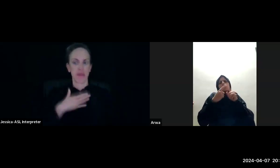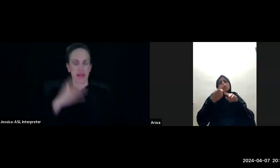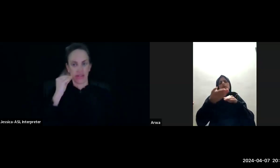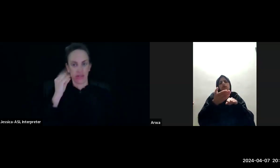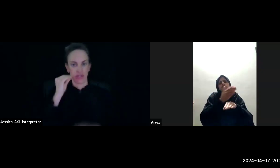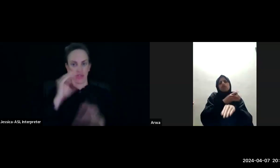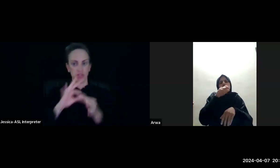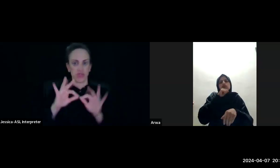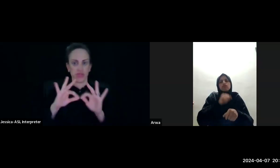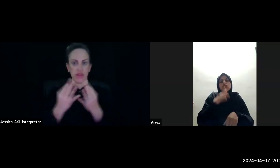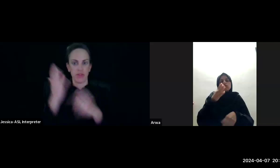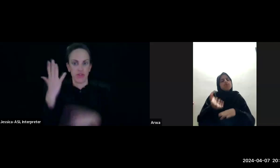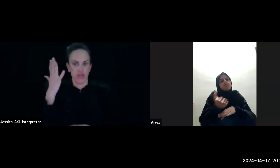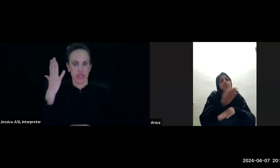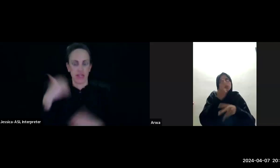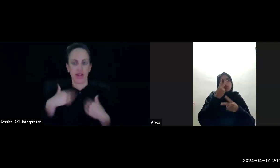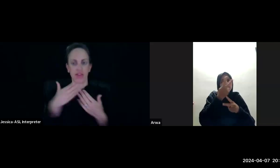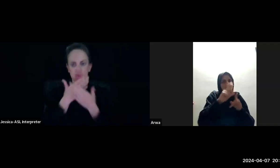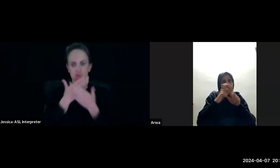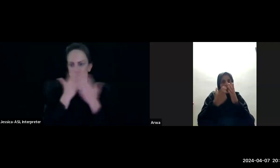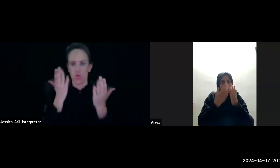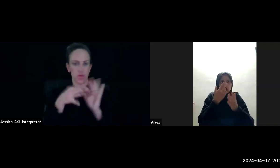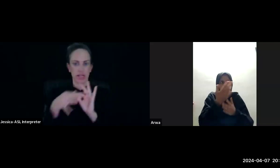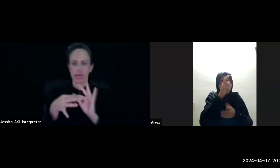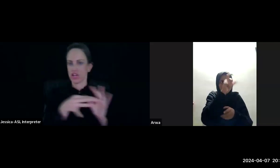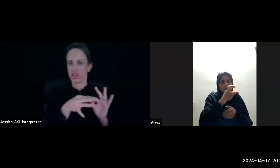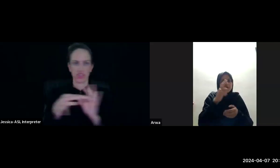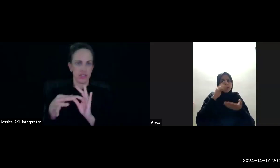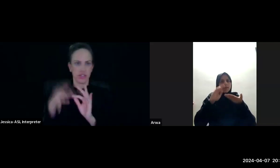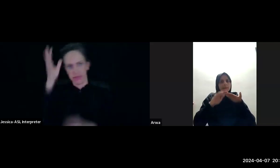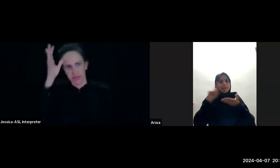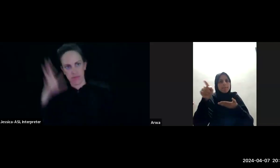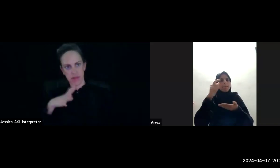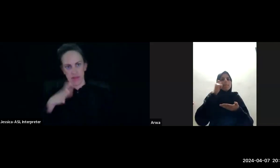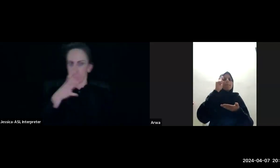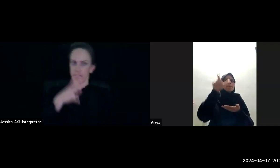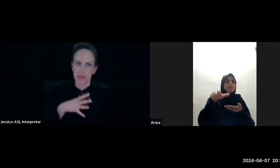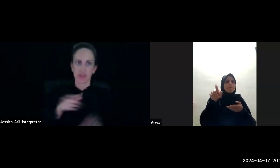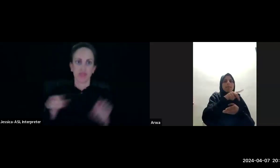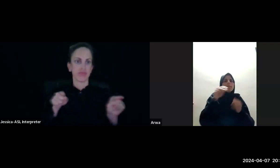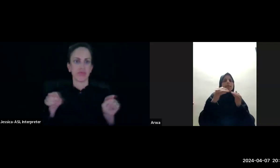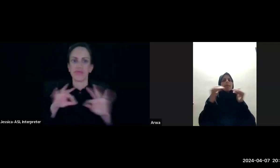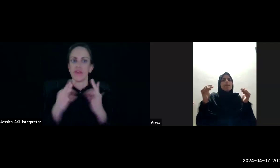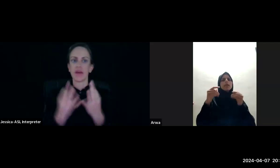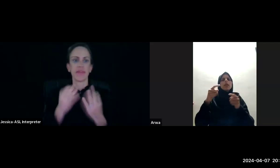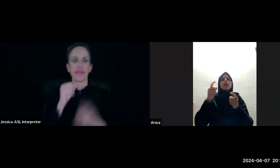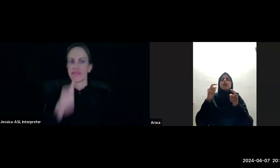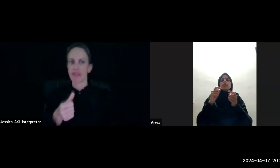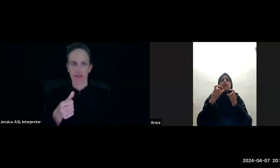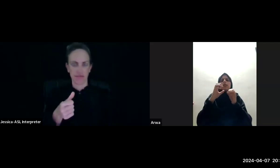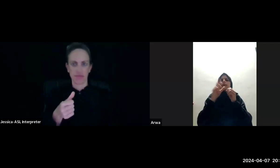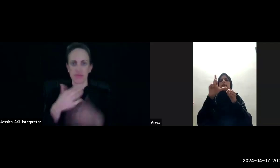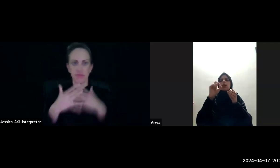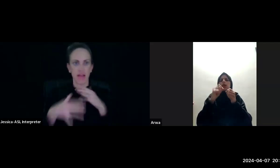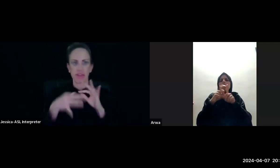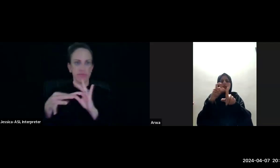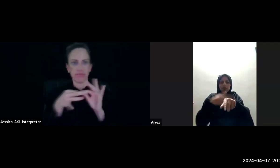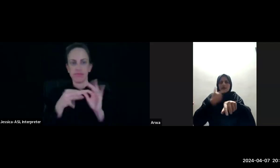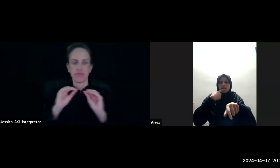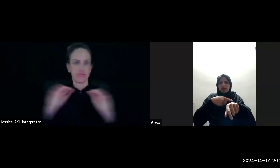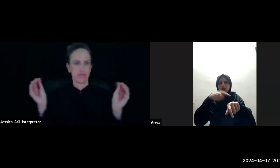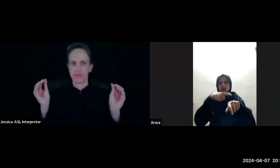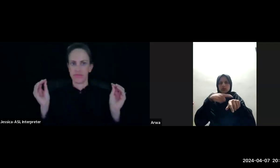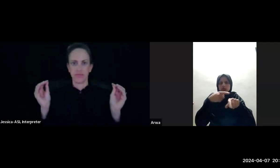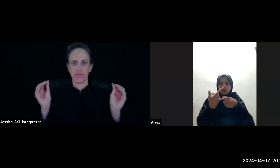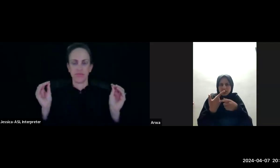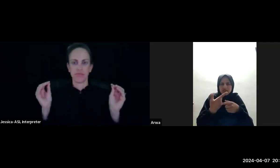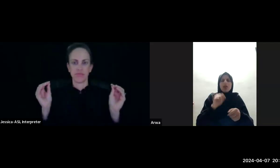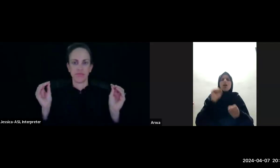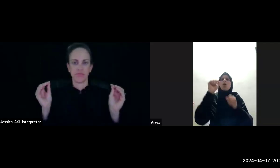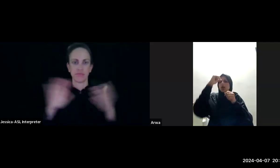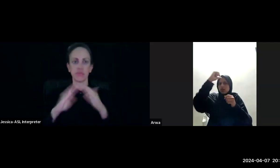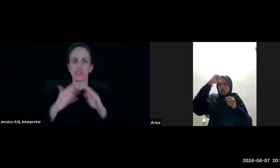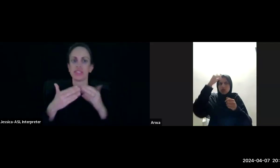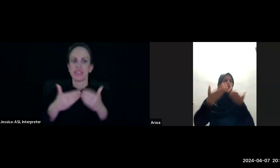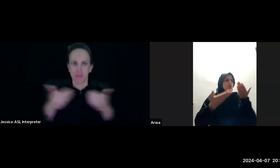between the uh male and the female in terms of blood and also community and so on and with my own